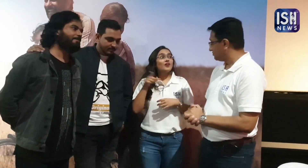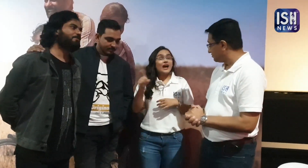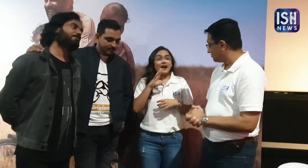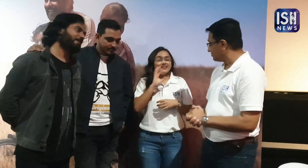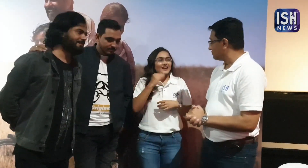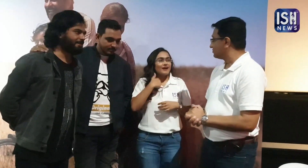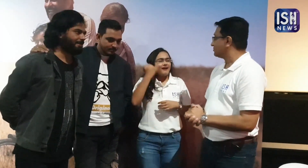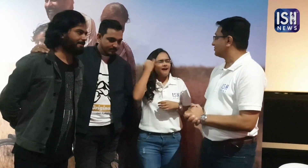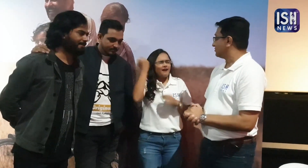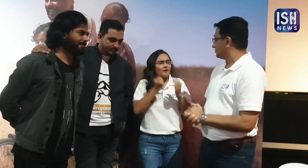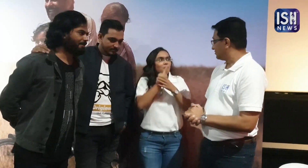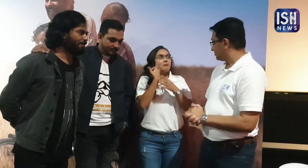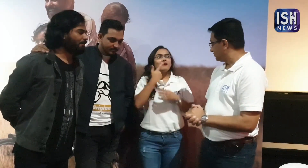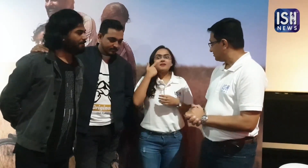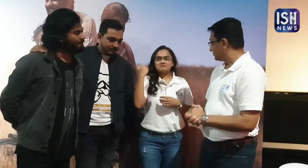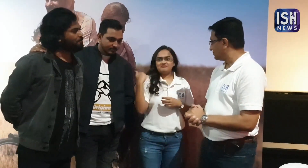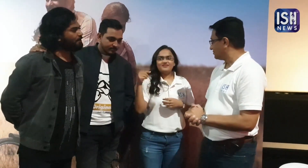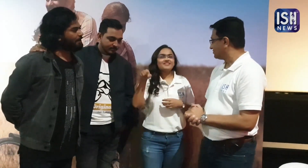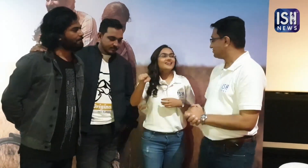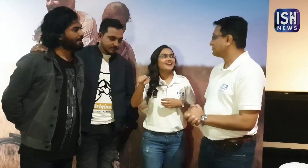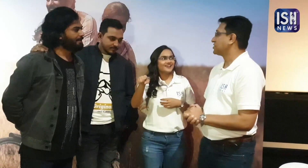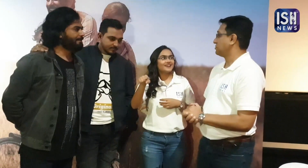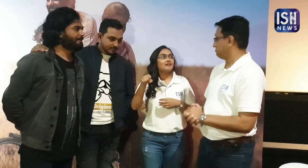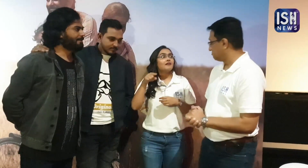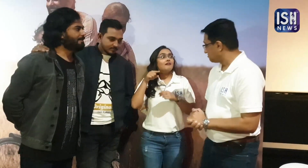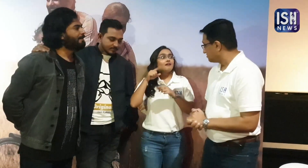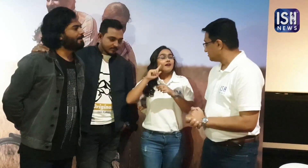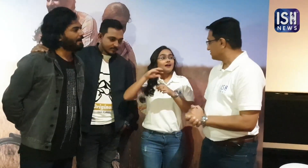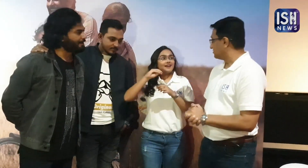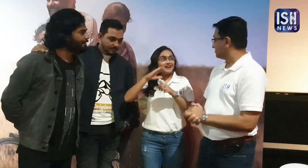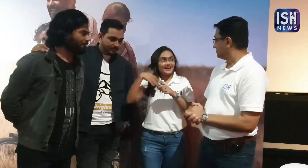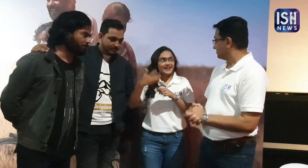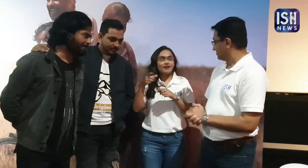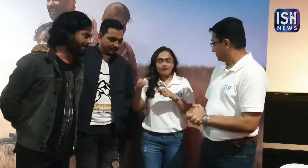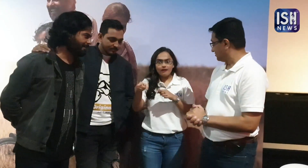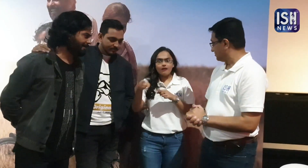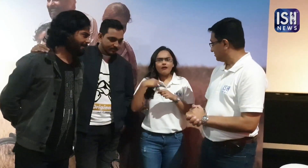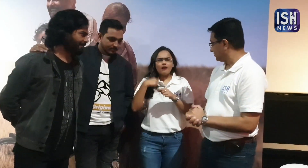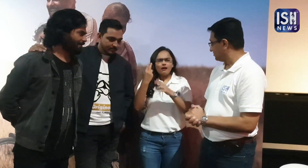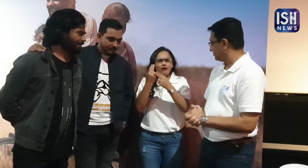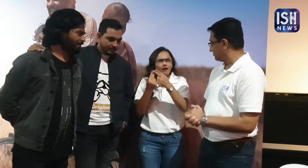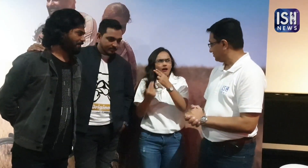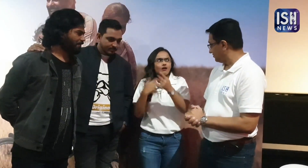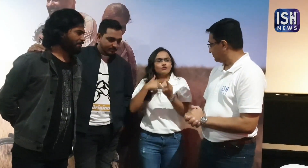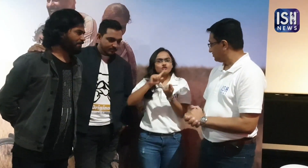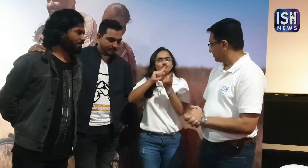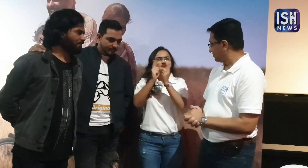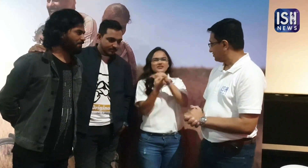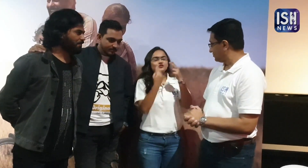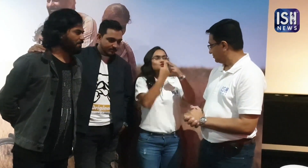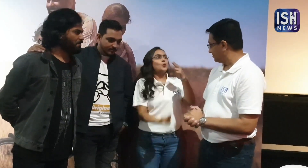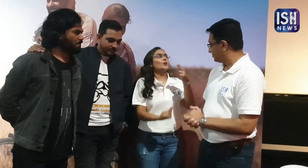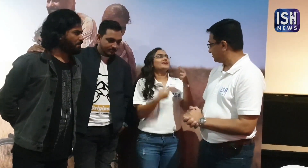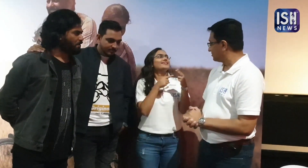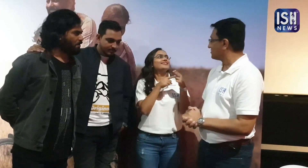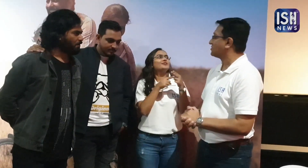I was inspired by my brother and then changed it into a story.